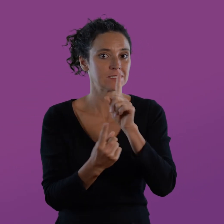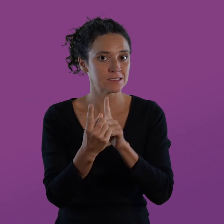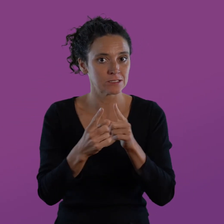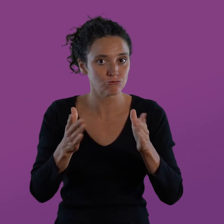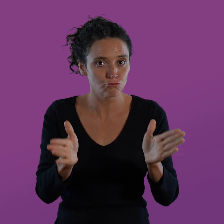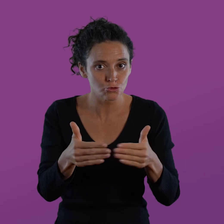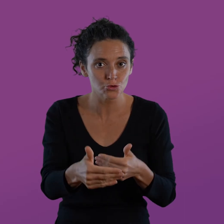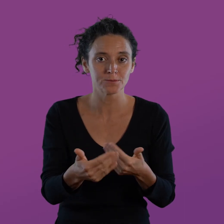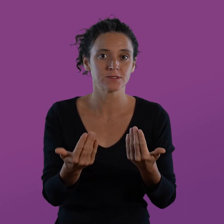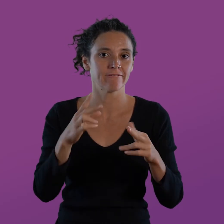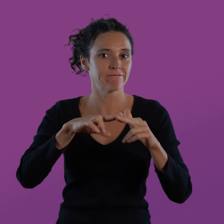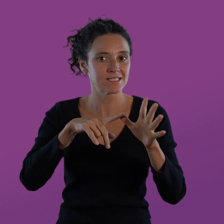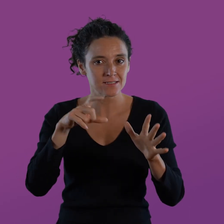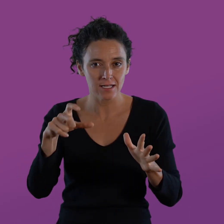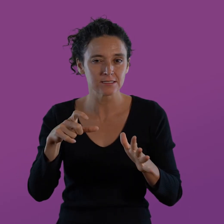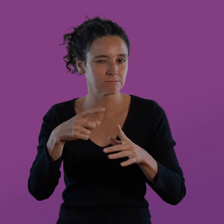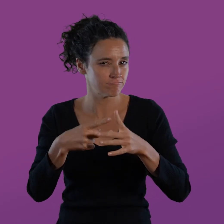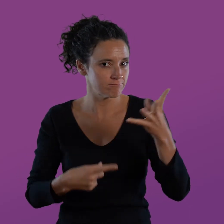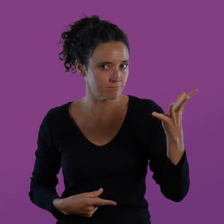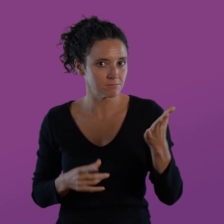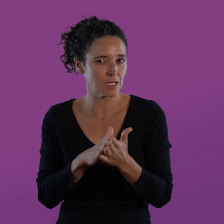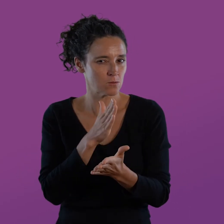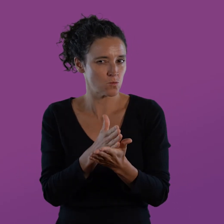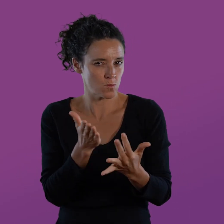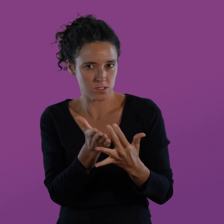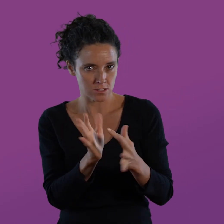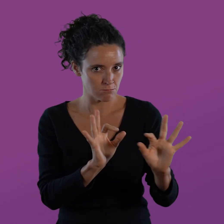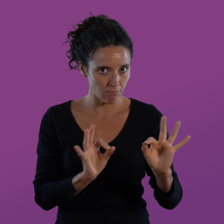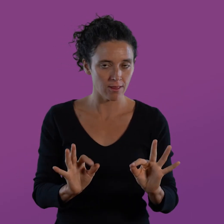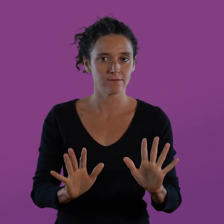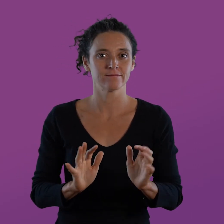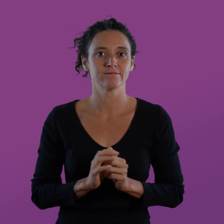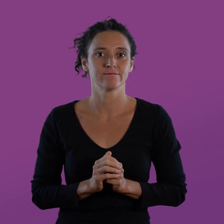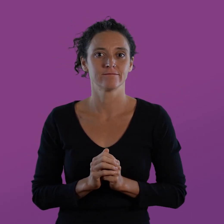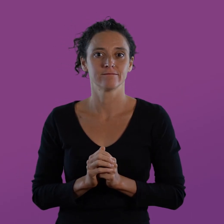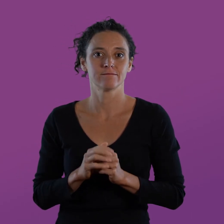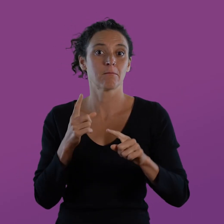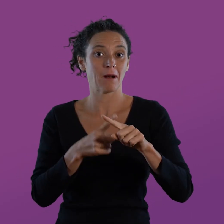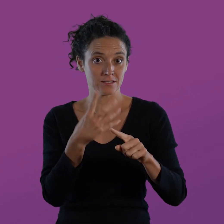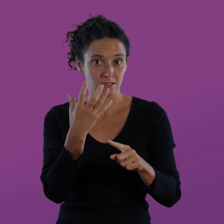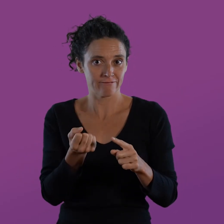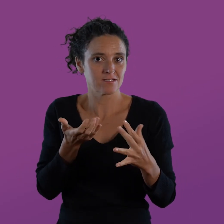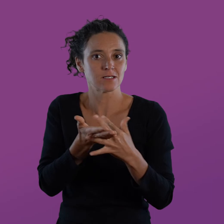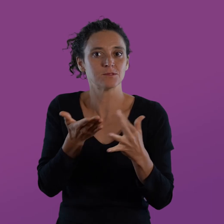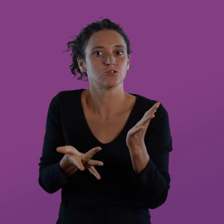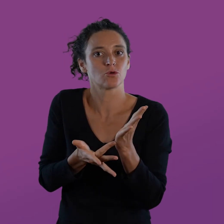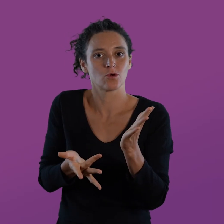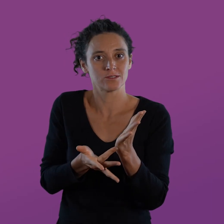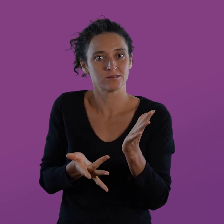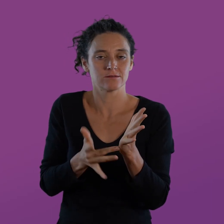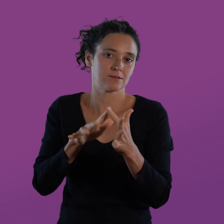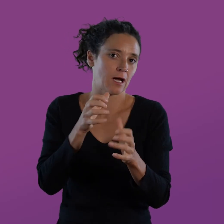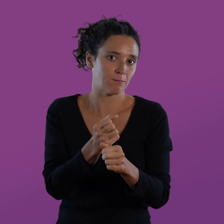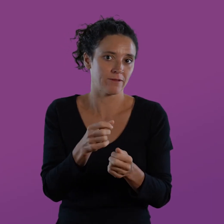including entry, meeting and hearing spaces, facilities and amenities. We use technology designed to be accessible.